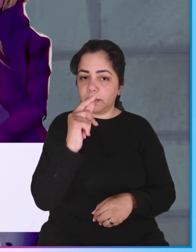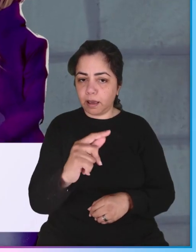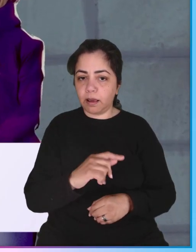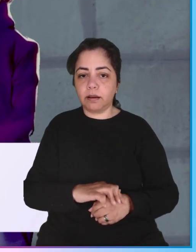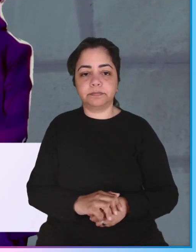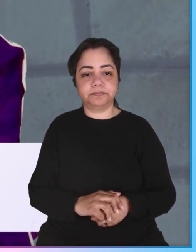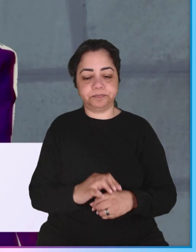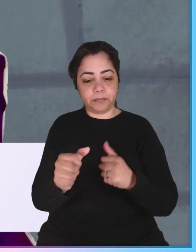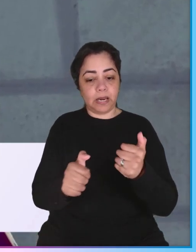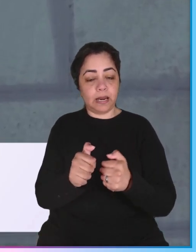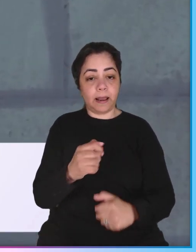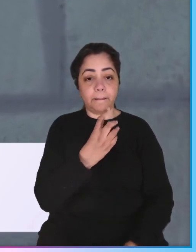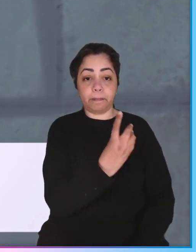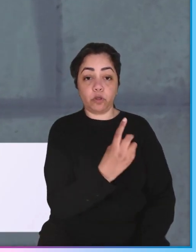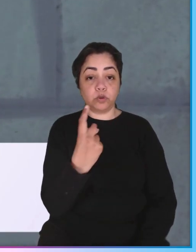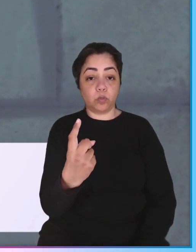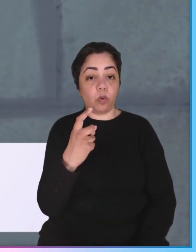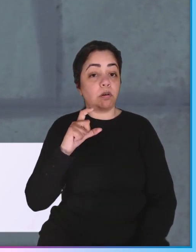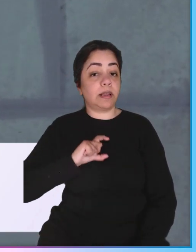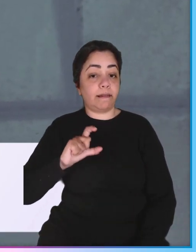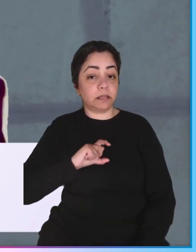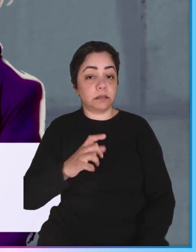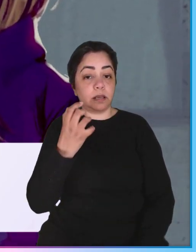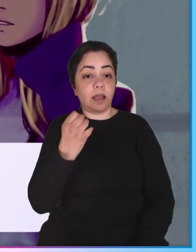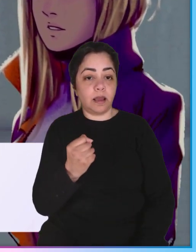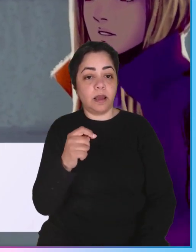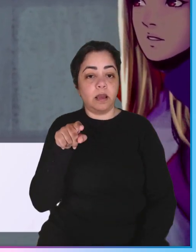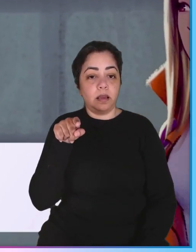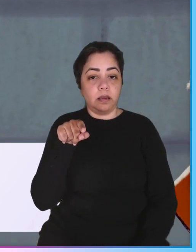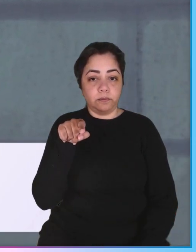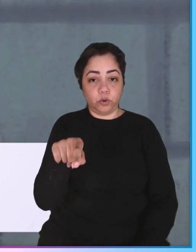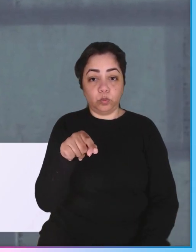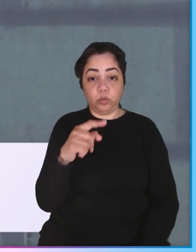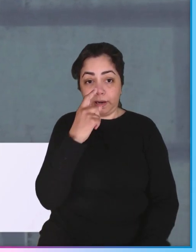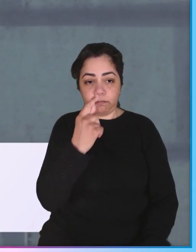and Alden, an old flame who was Chloe’s first love in university.